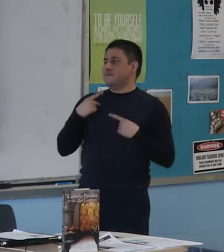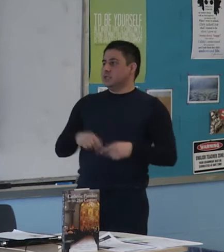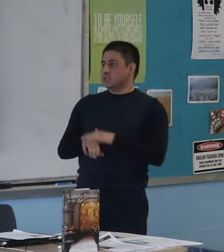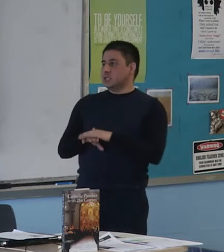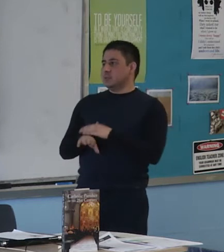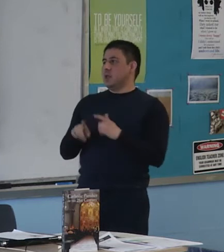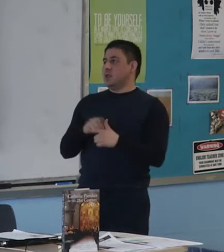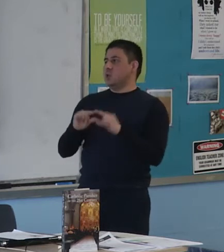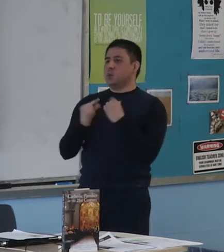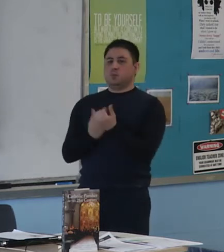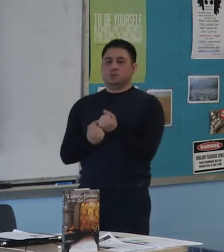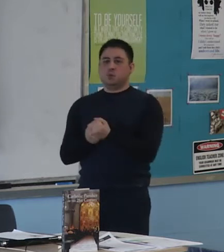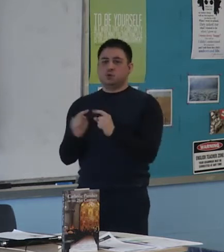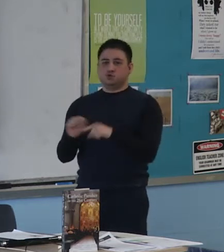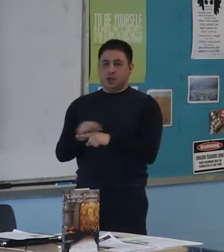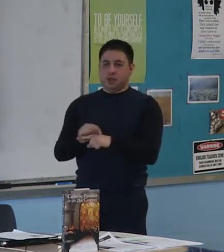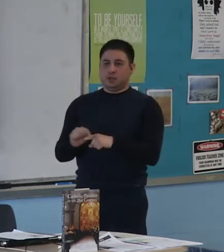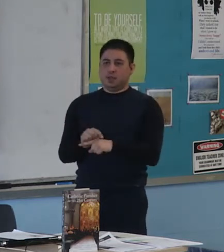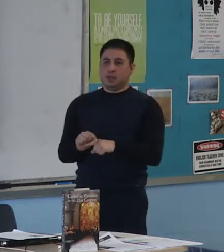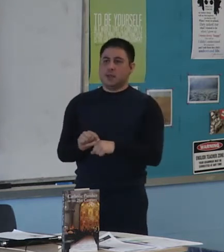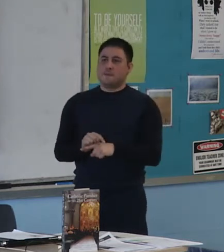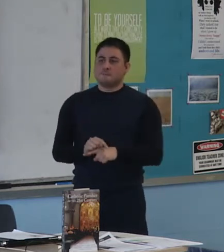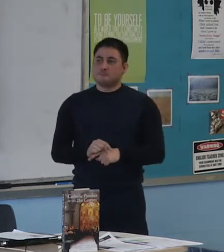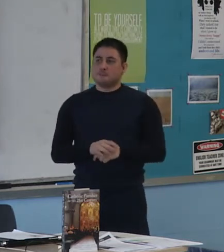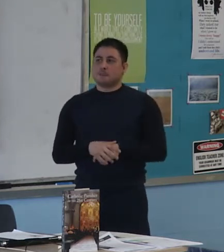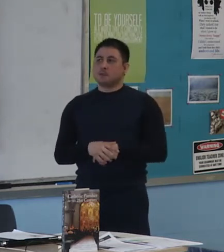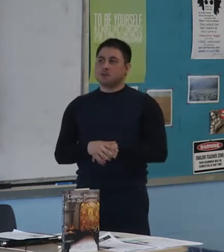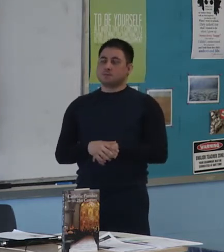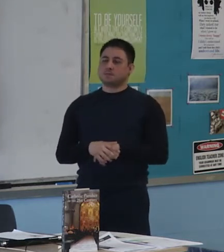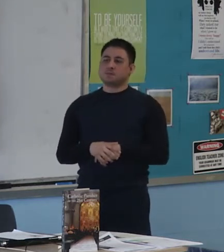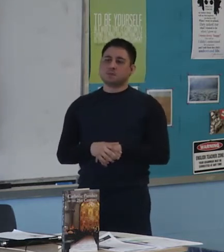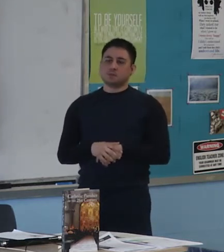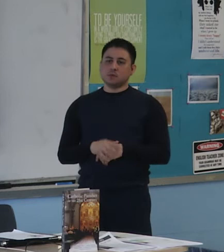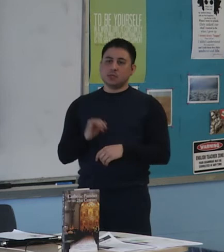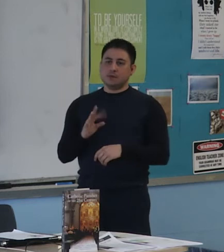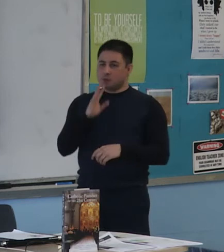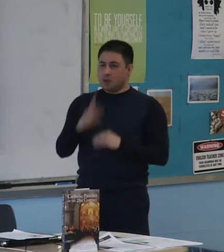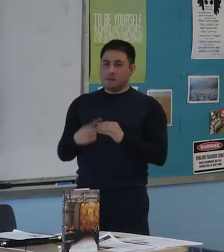training. Again, well, we're asking about the physical accessibility.